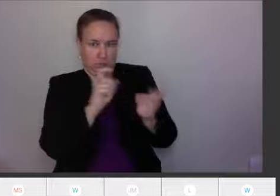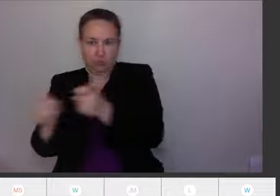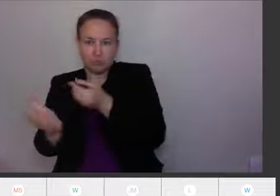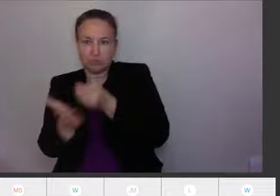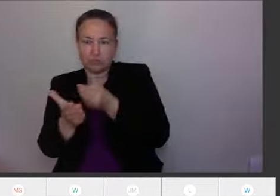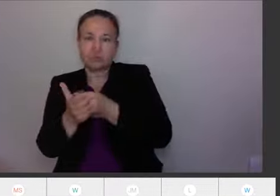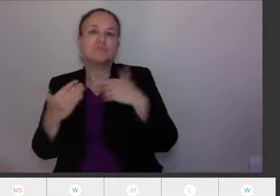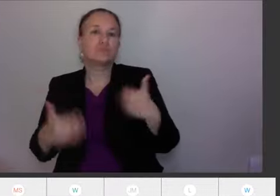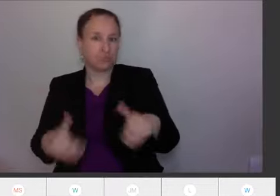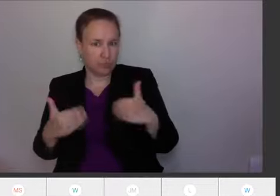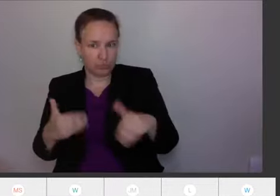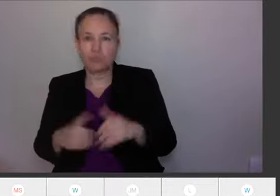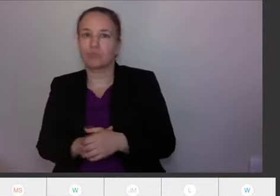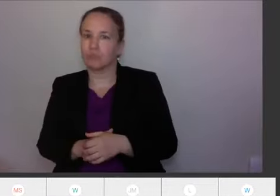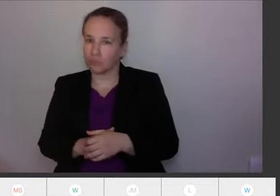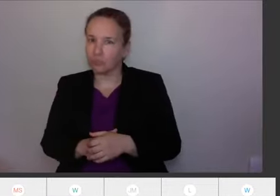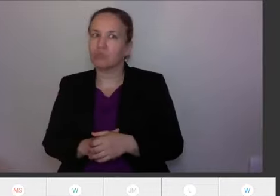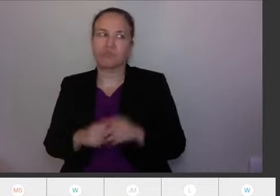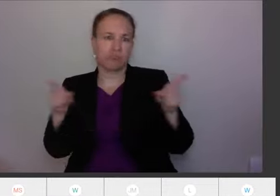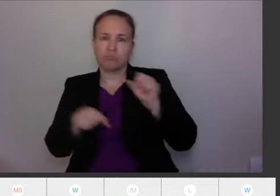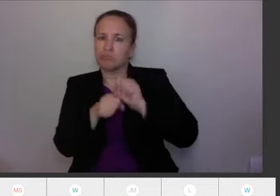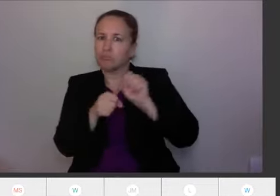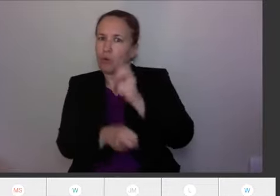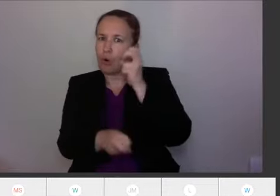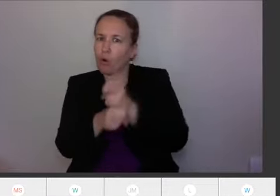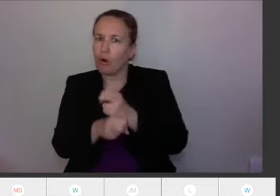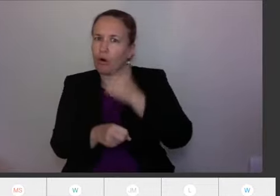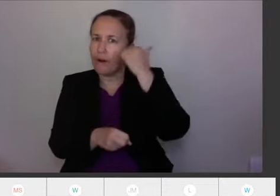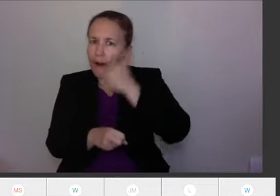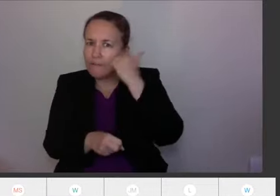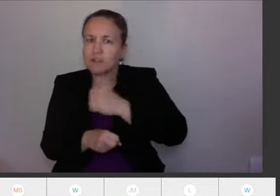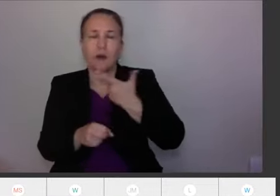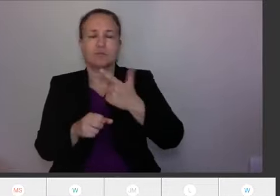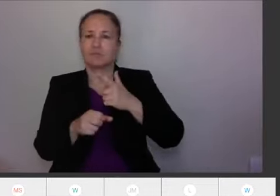working very hard every day to survive and stay open